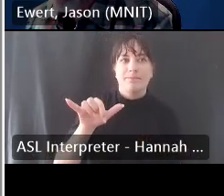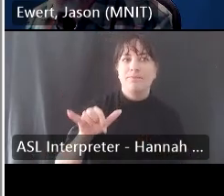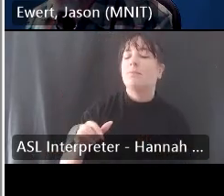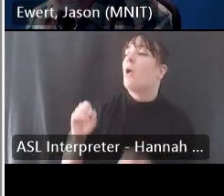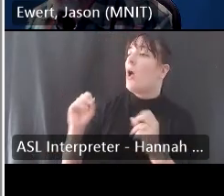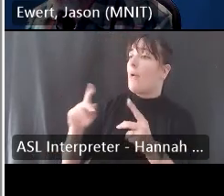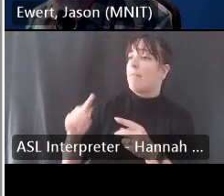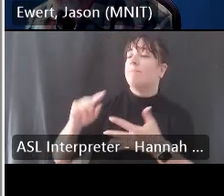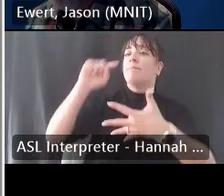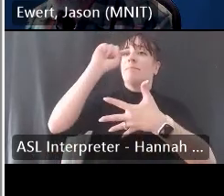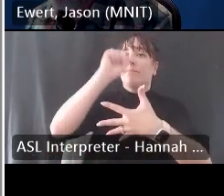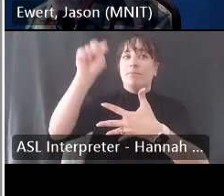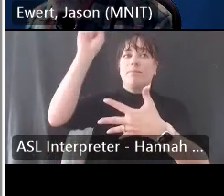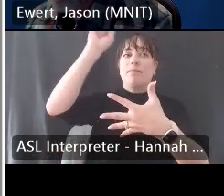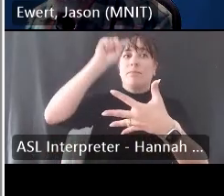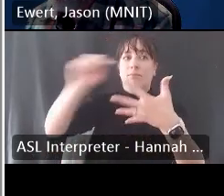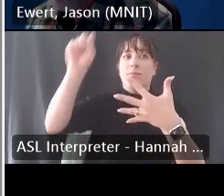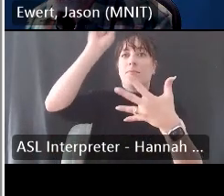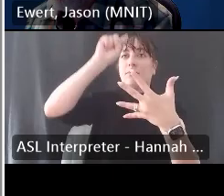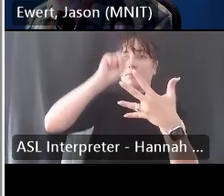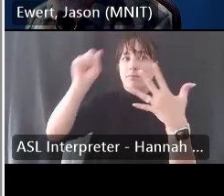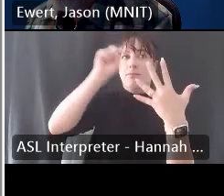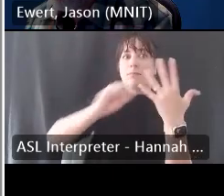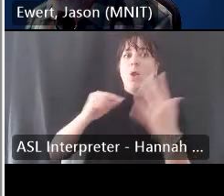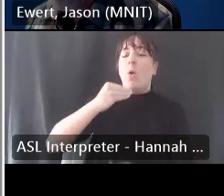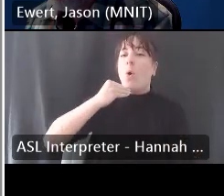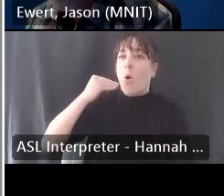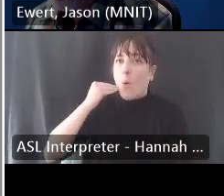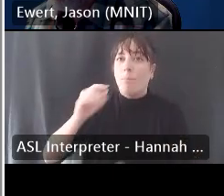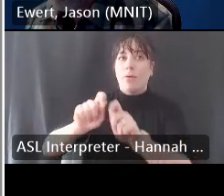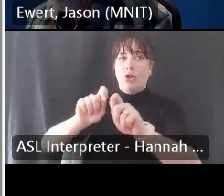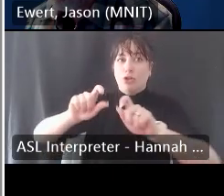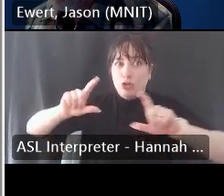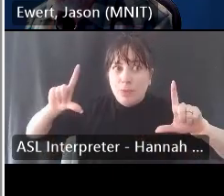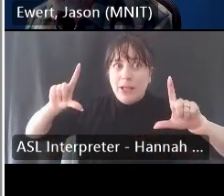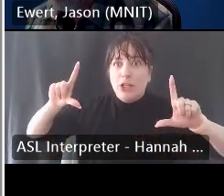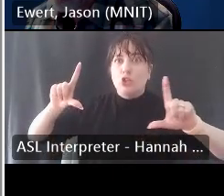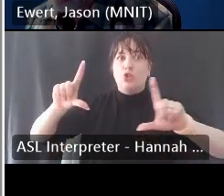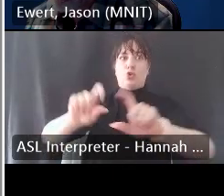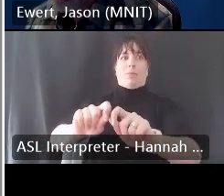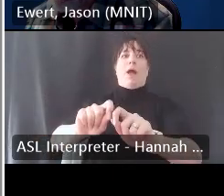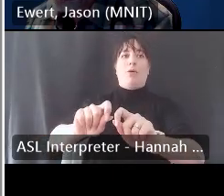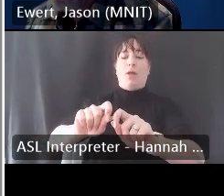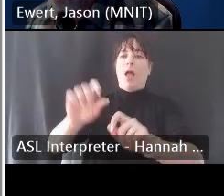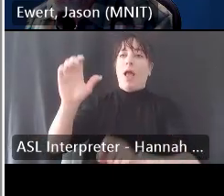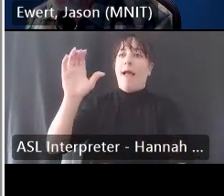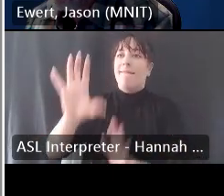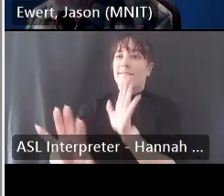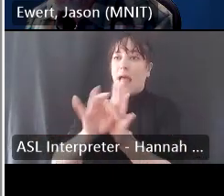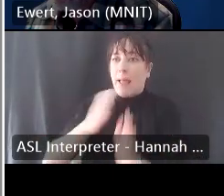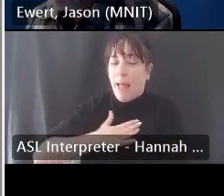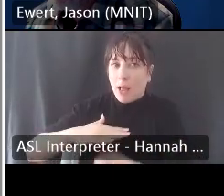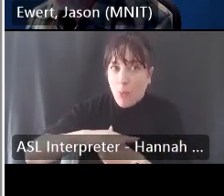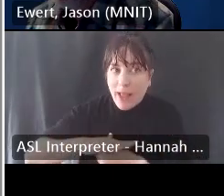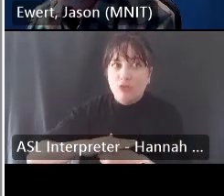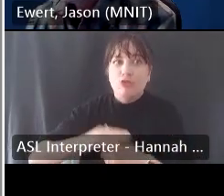100 miles. Home button. Zoom in button. Zoom out button. Find my location button.